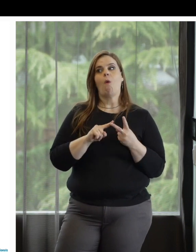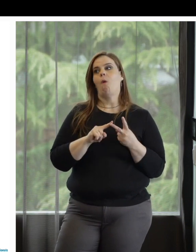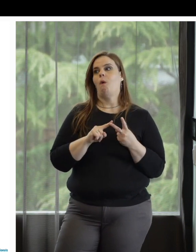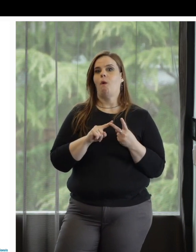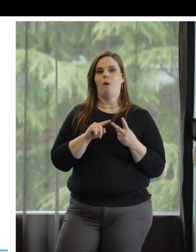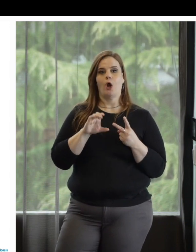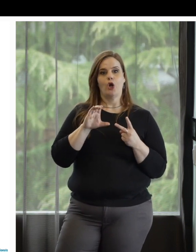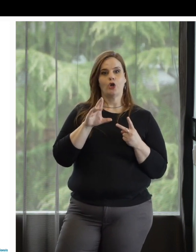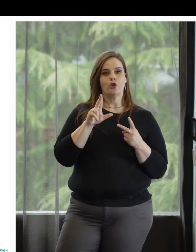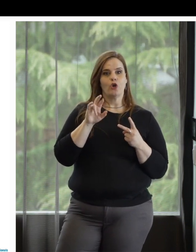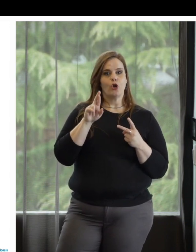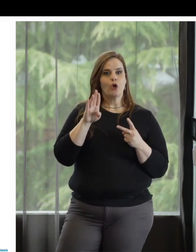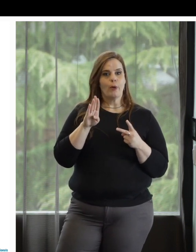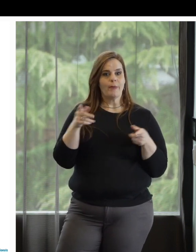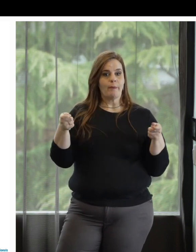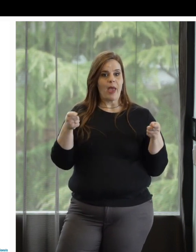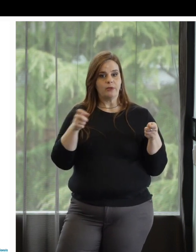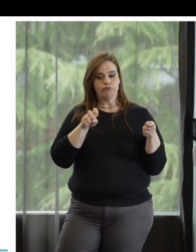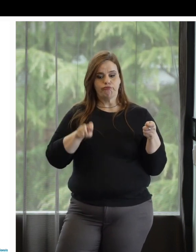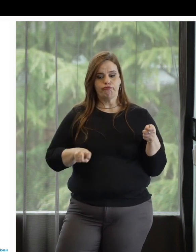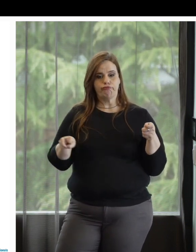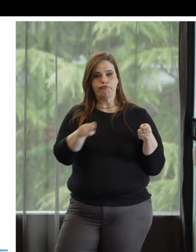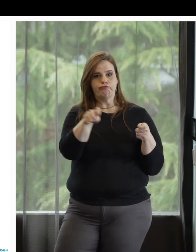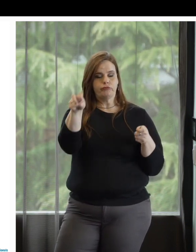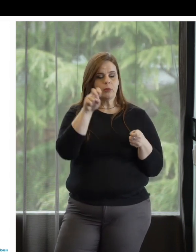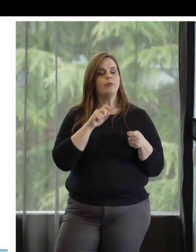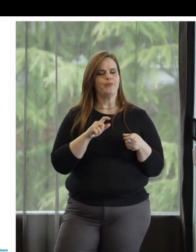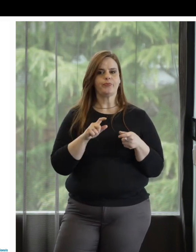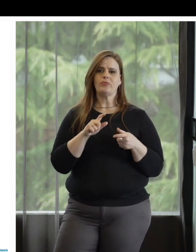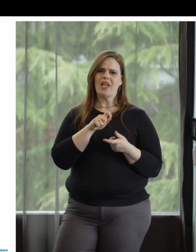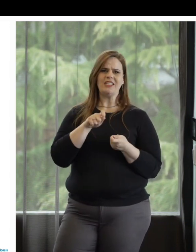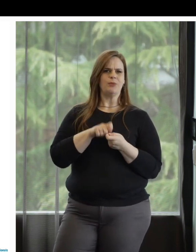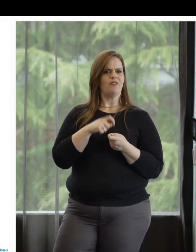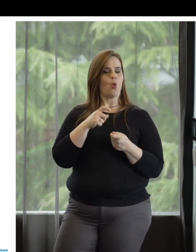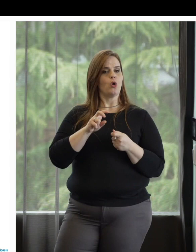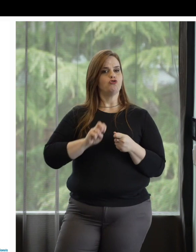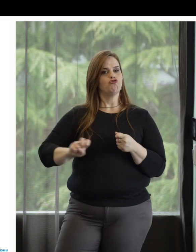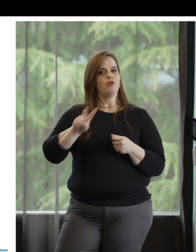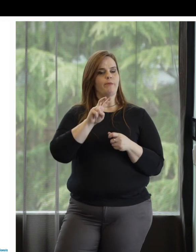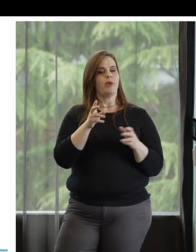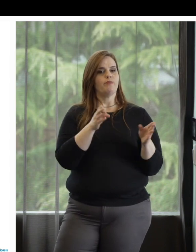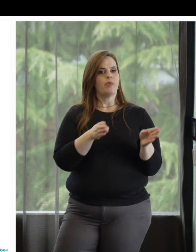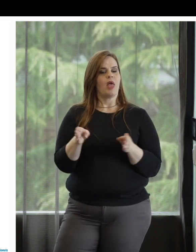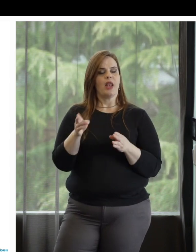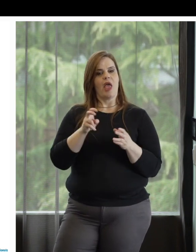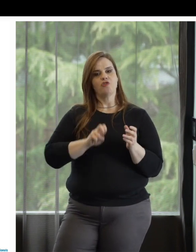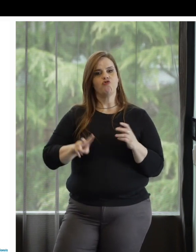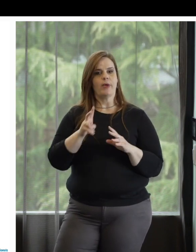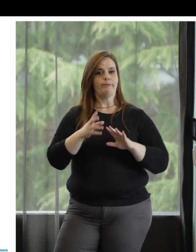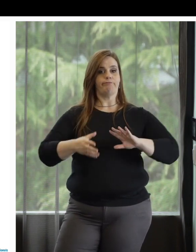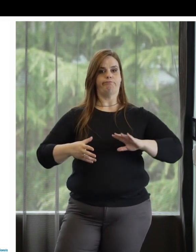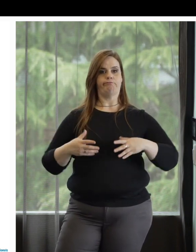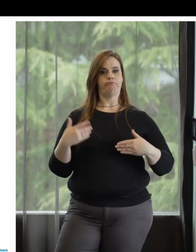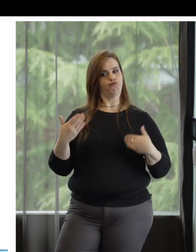management, and in particular for trip planning, and trip execution, we looked at